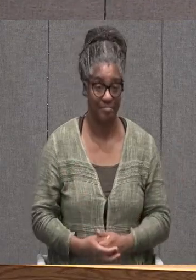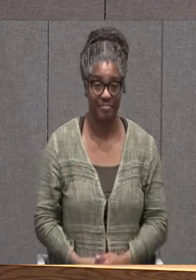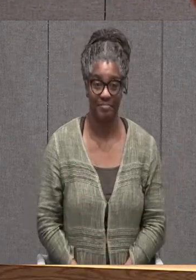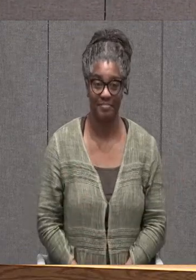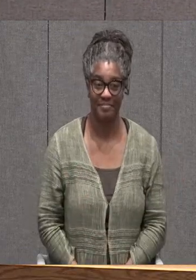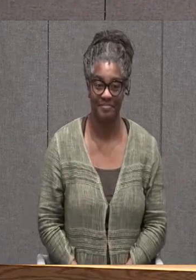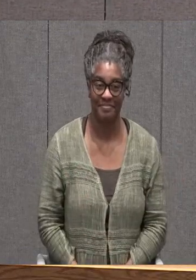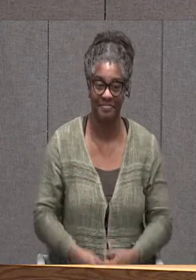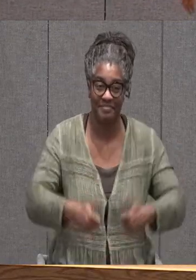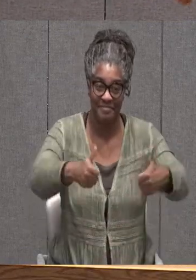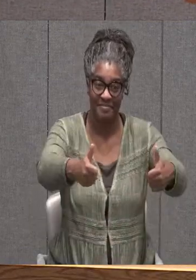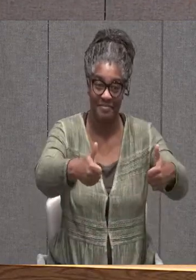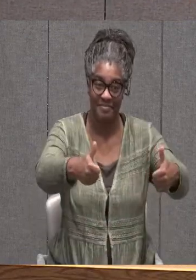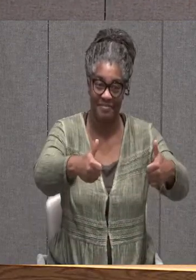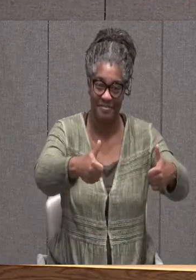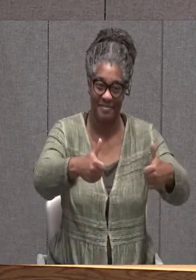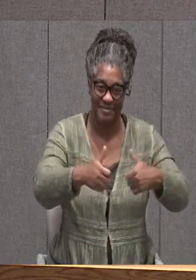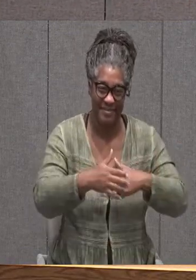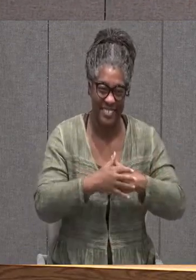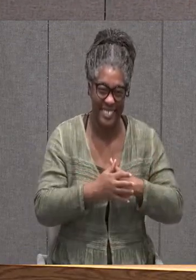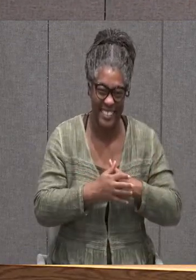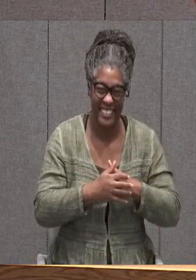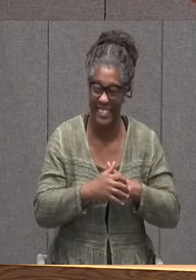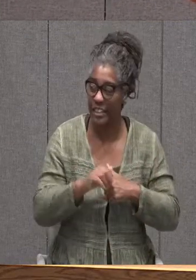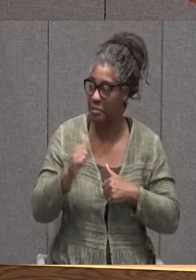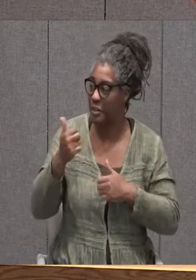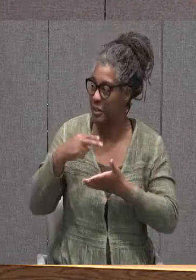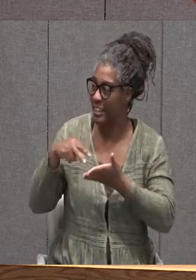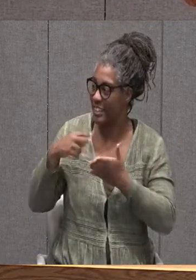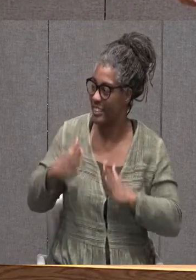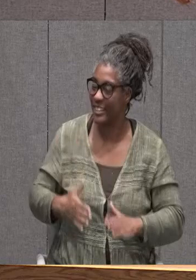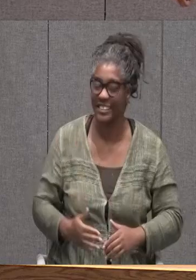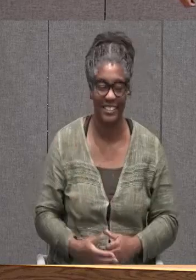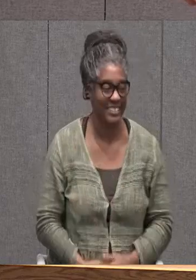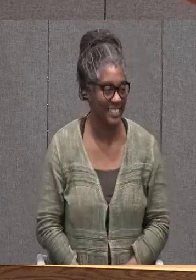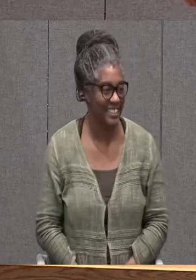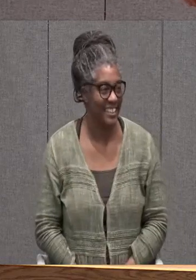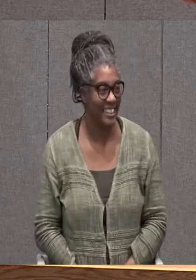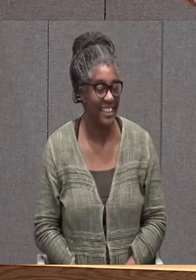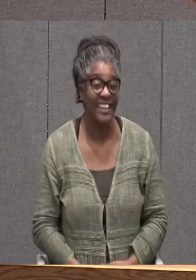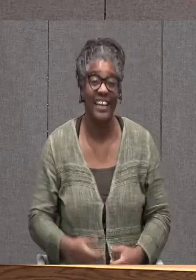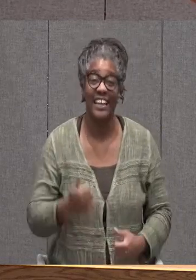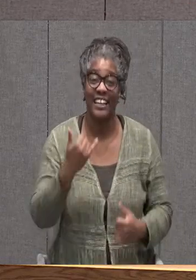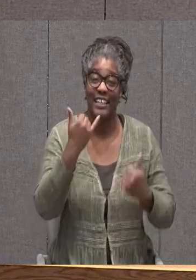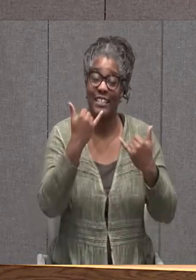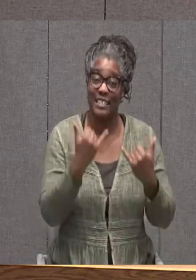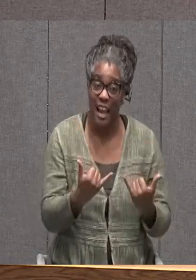Great job, backup dancers. - Thanks. So, lets put parts one, two and three, together.